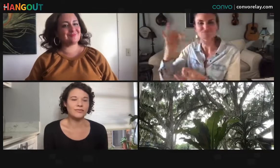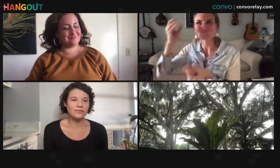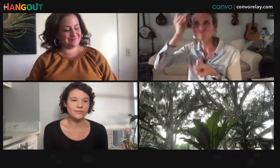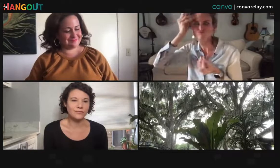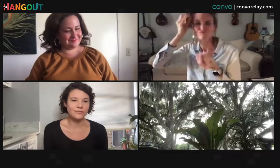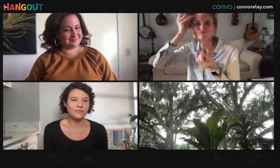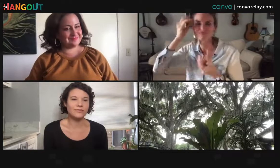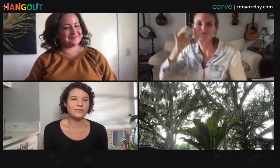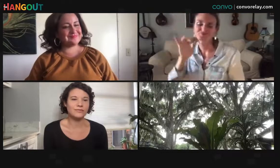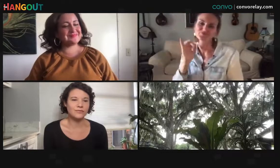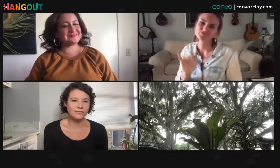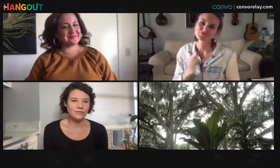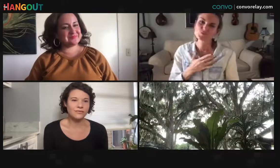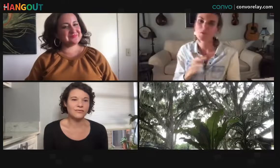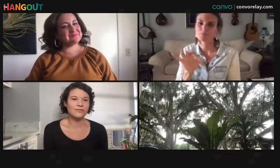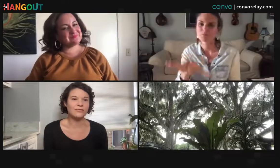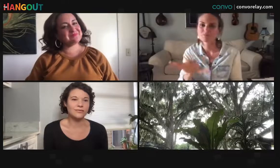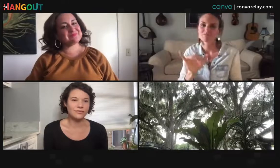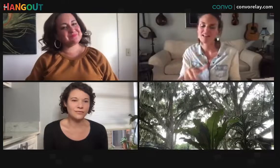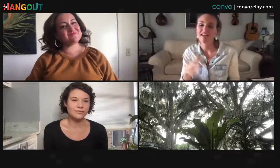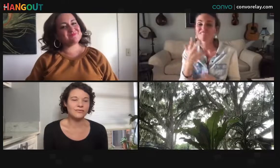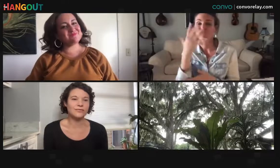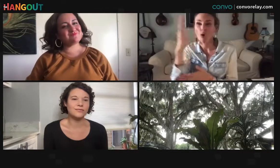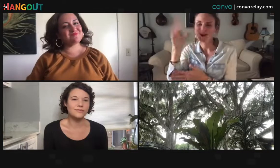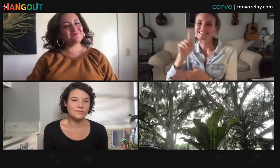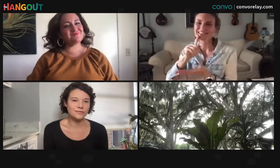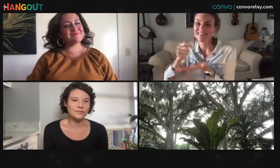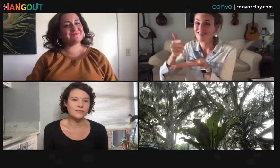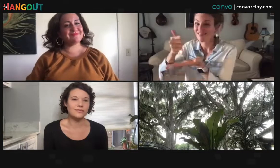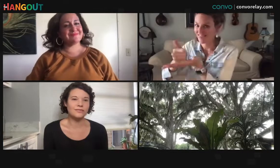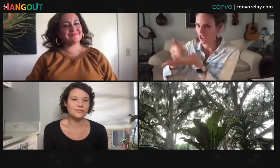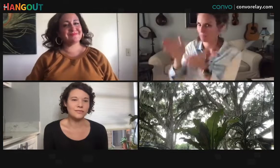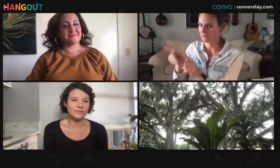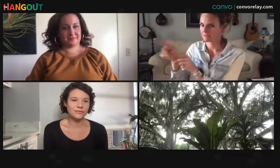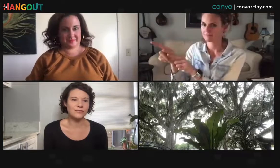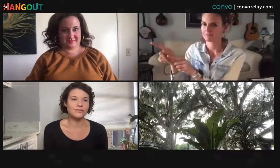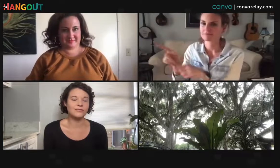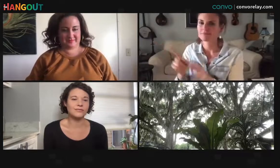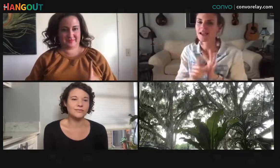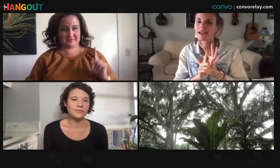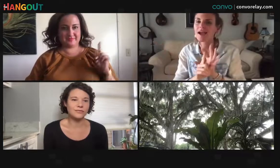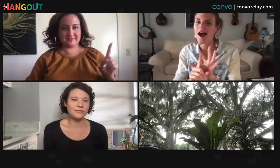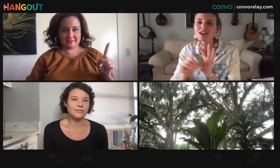and so it's that spiritual contemplation that i always take with me when i'm out there so the